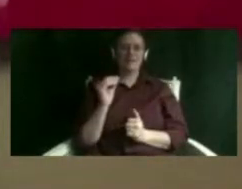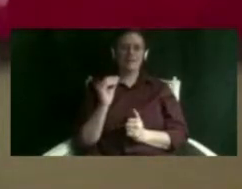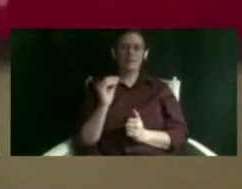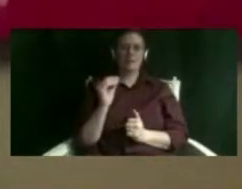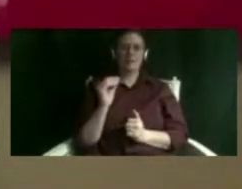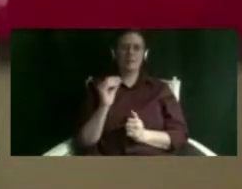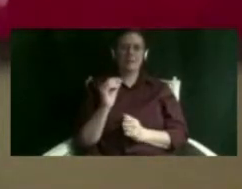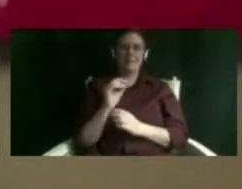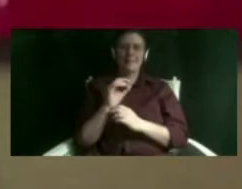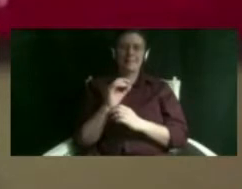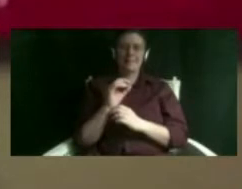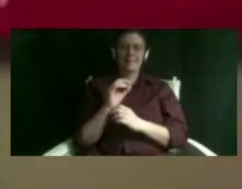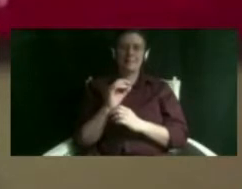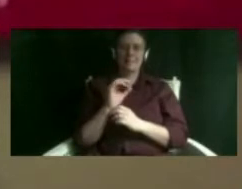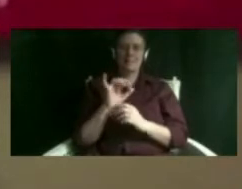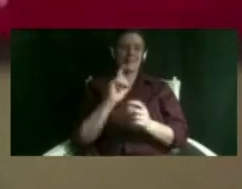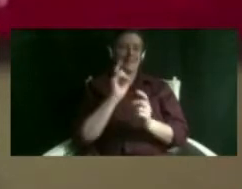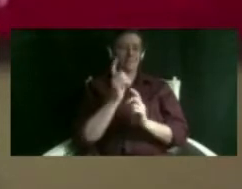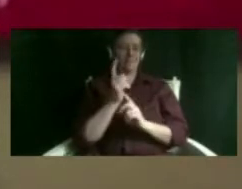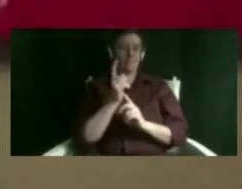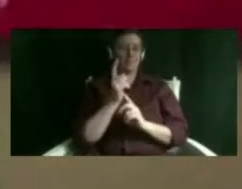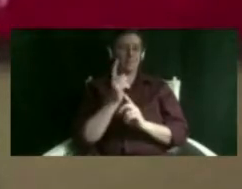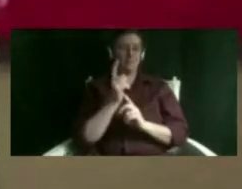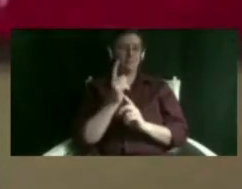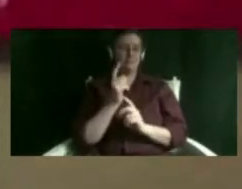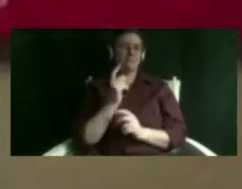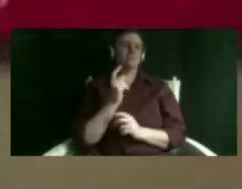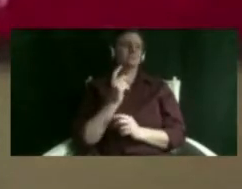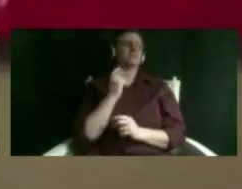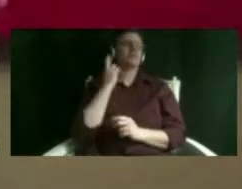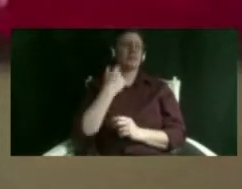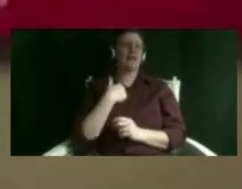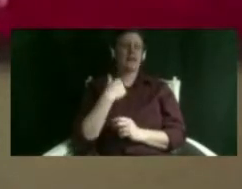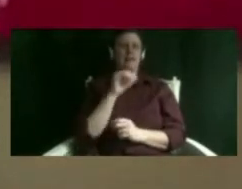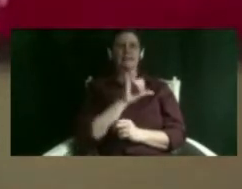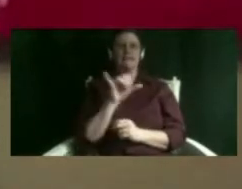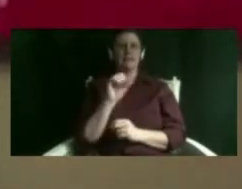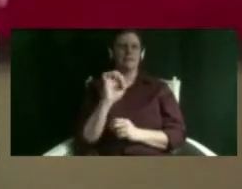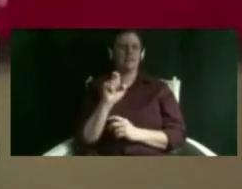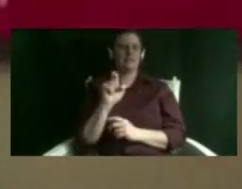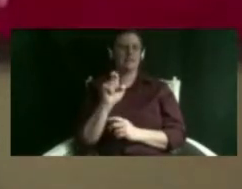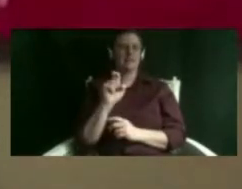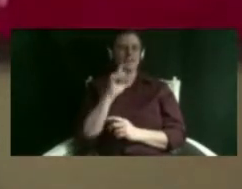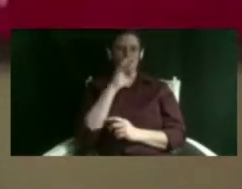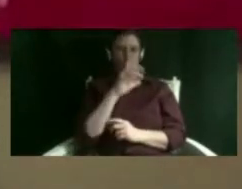would figure out that i had uh same sex attraction uh i was probably about kindergarten when i first